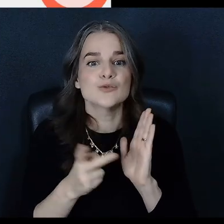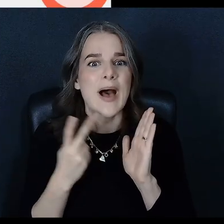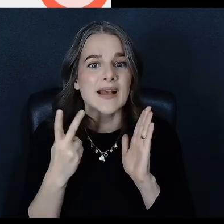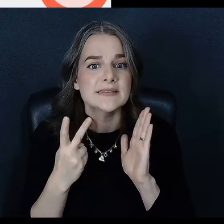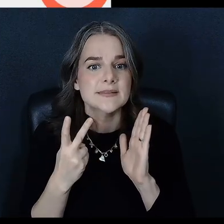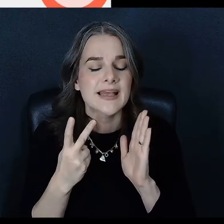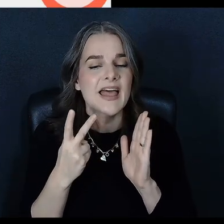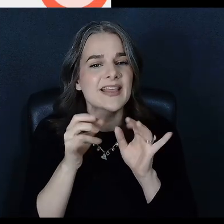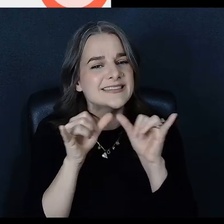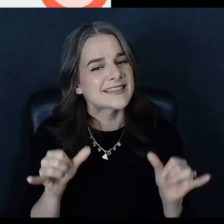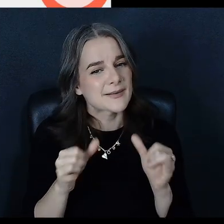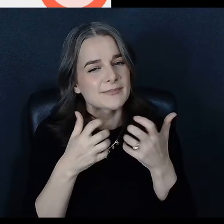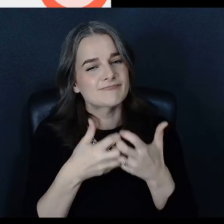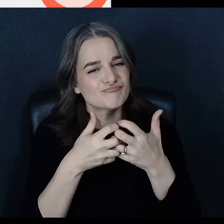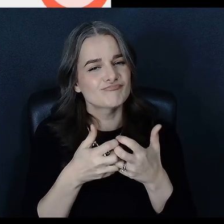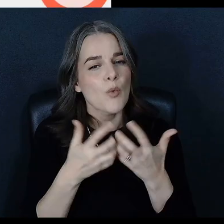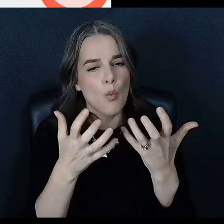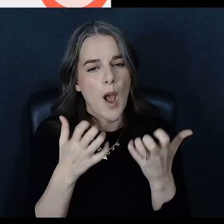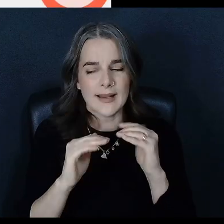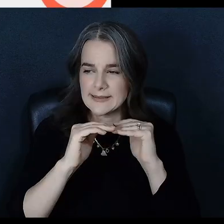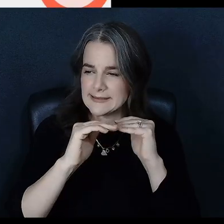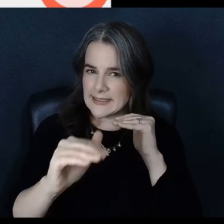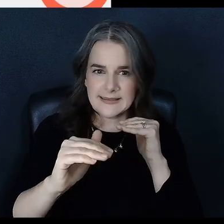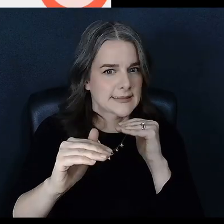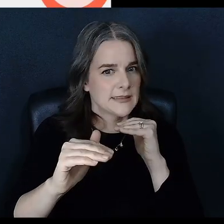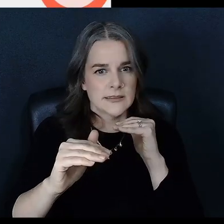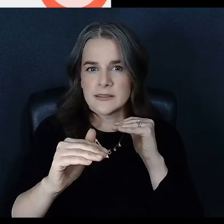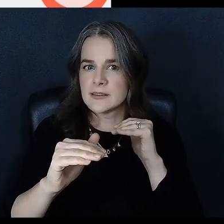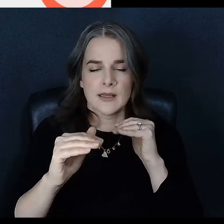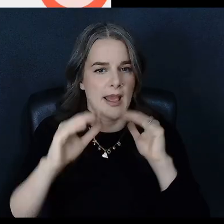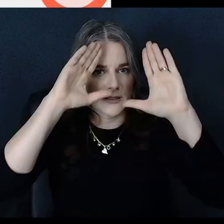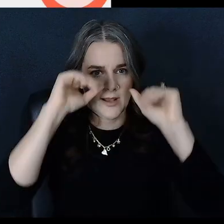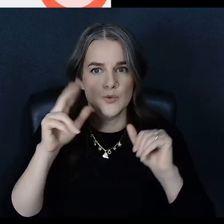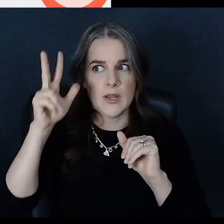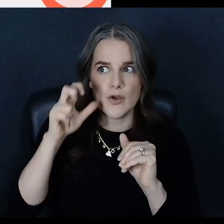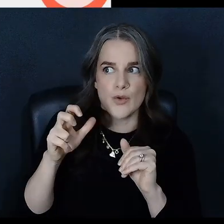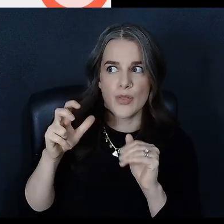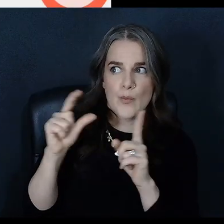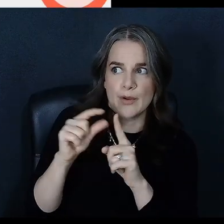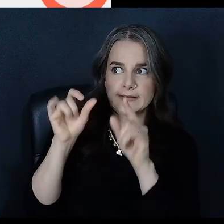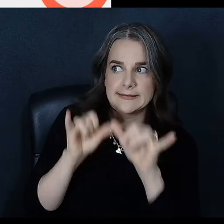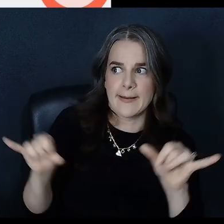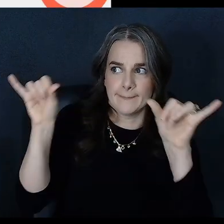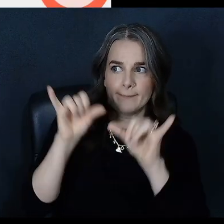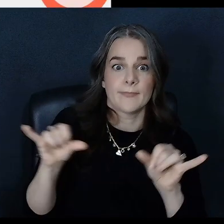the same way every time. So where you are in relation to the mic is really important. The environment is really important.